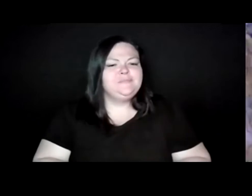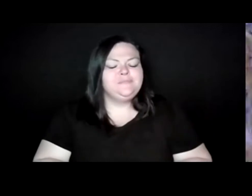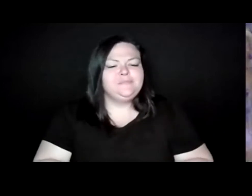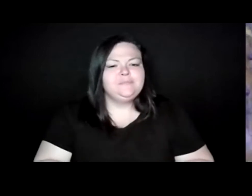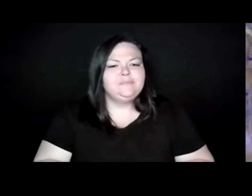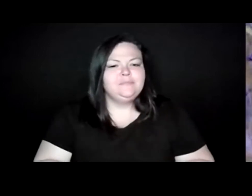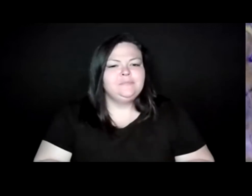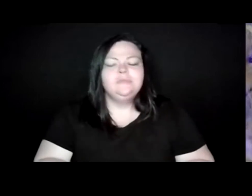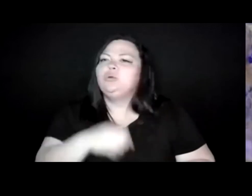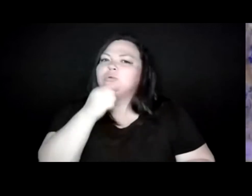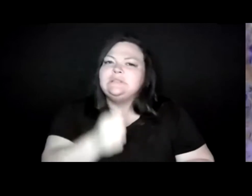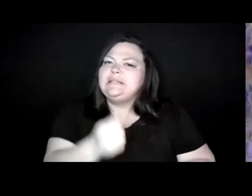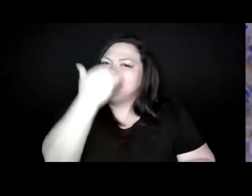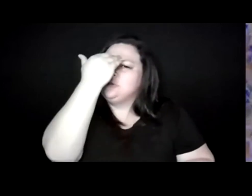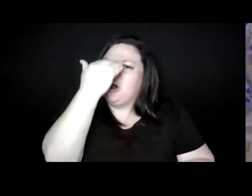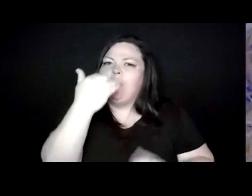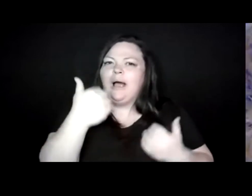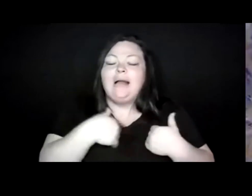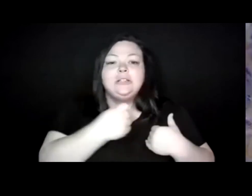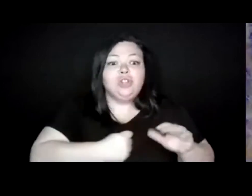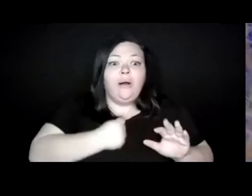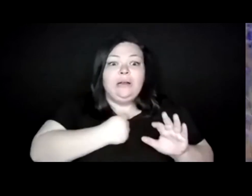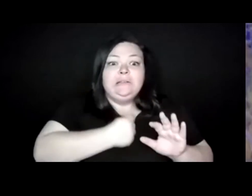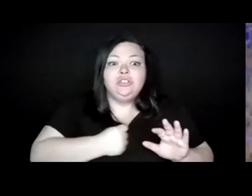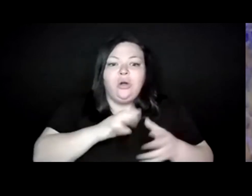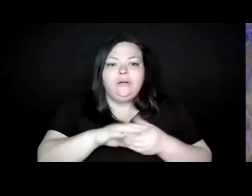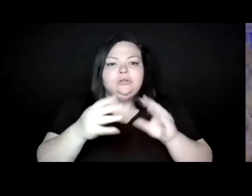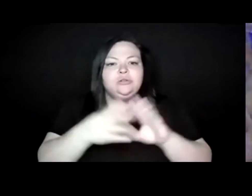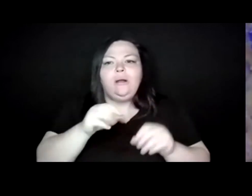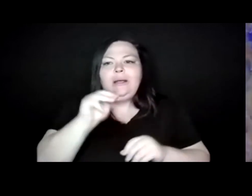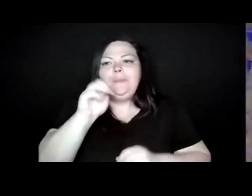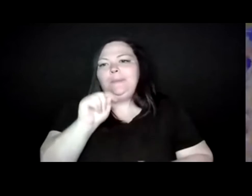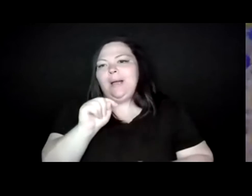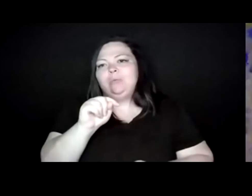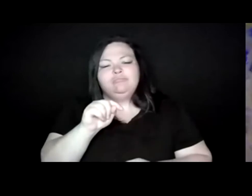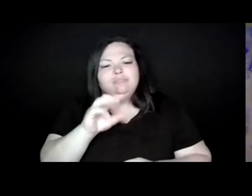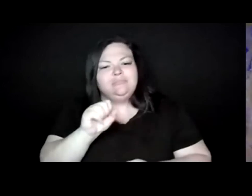you didn’t know there was a sari-sari store in mt. scott. you recognize the words on the